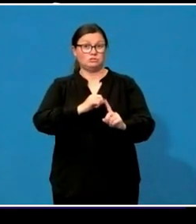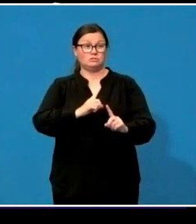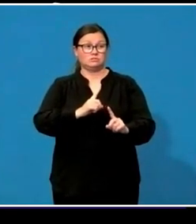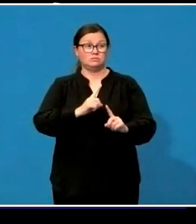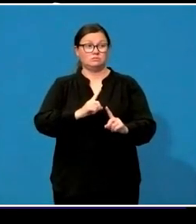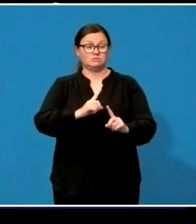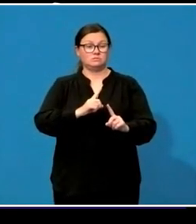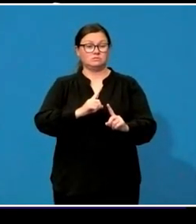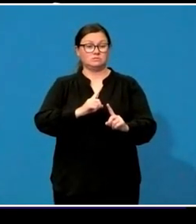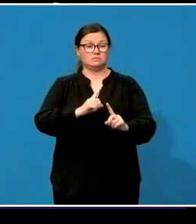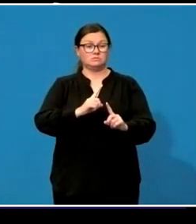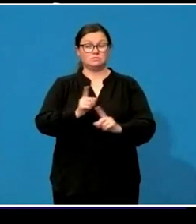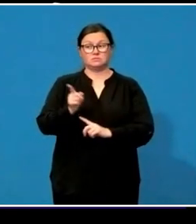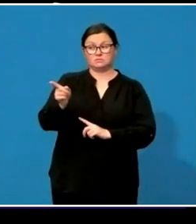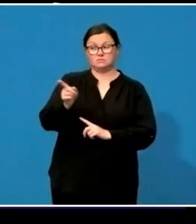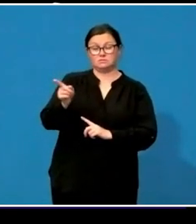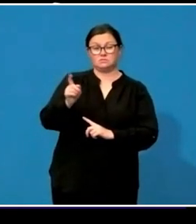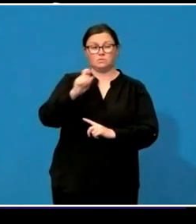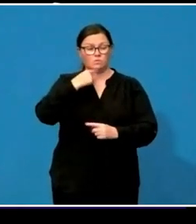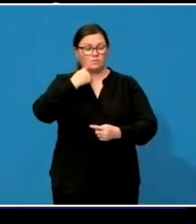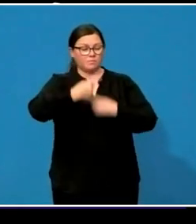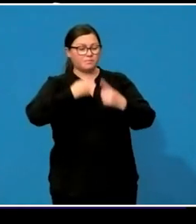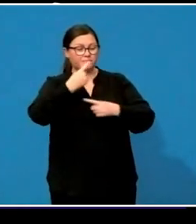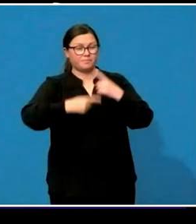She will administer the affirmation. Thank you.